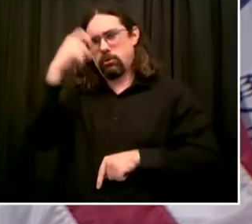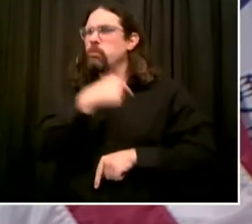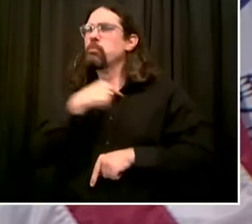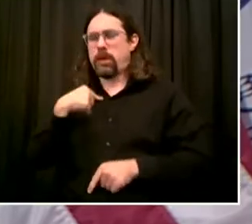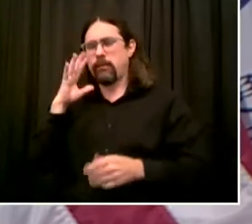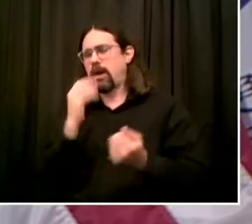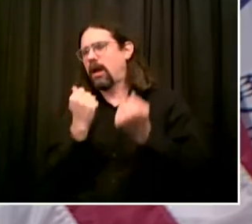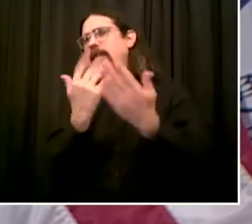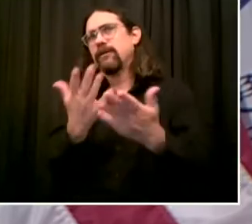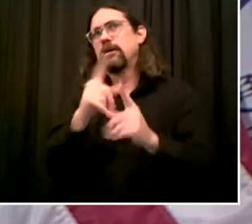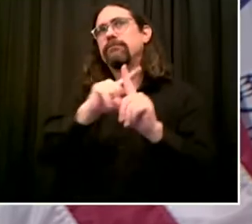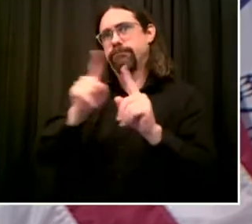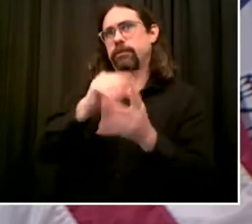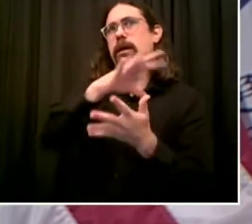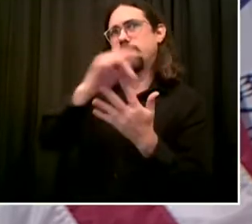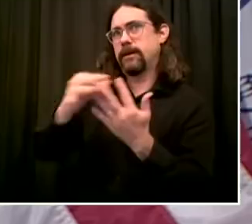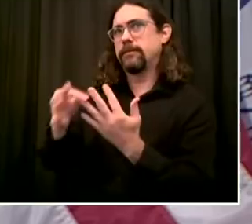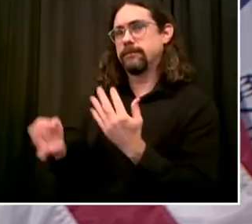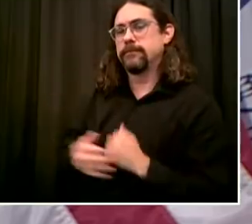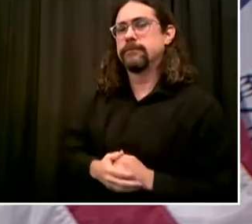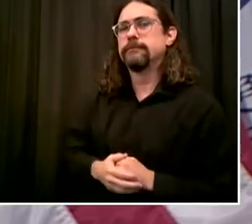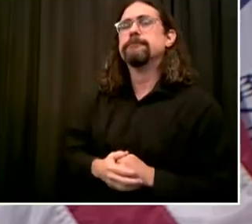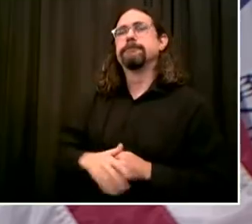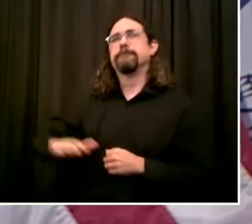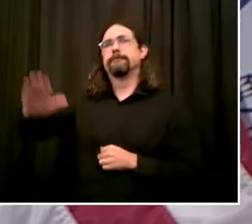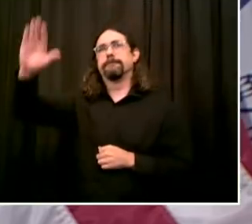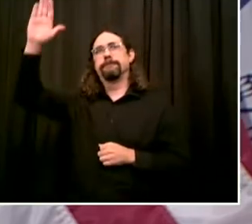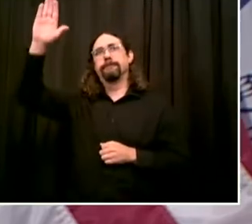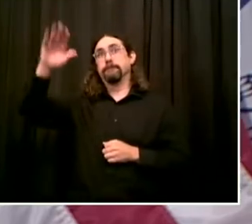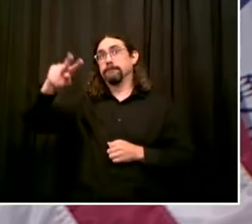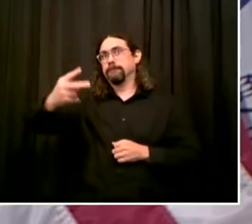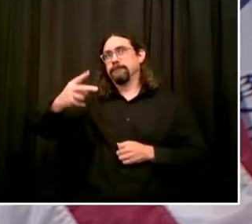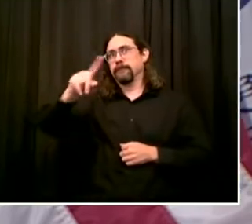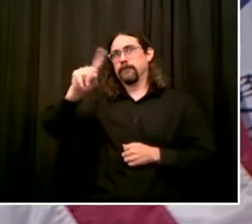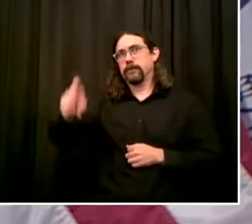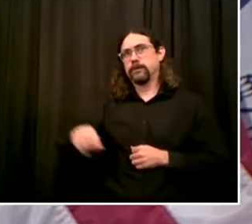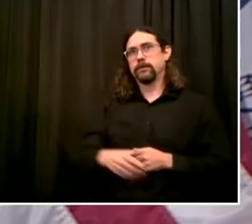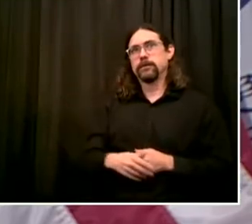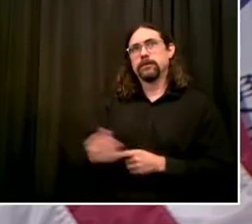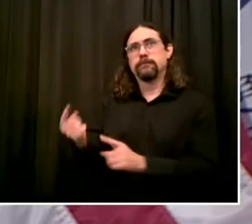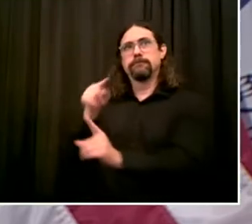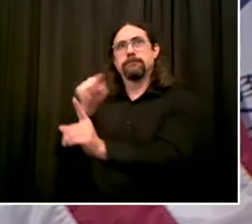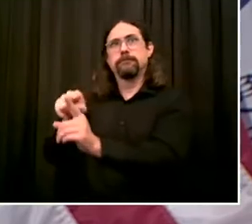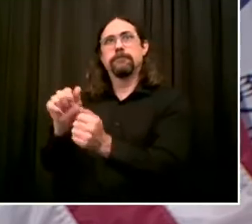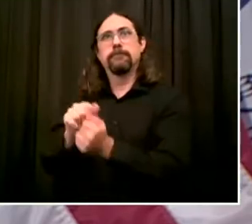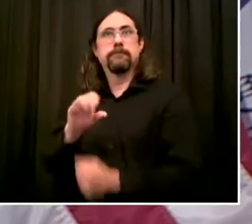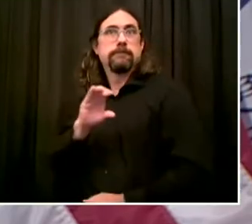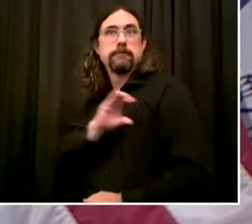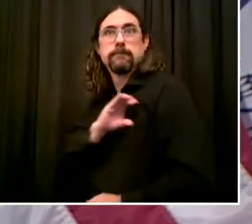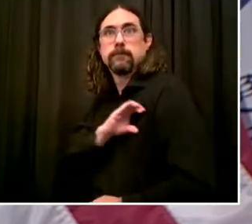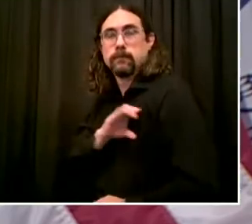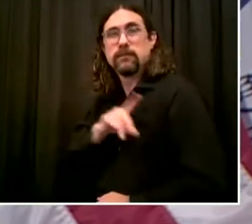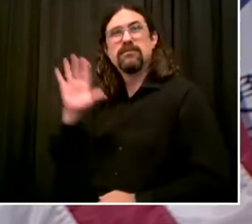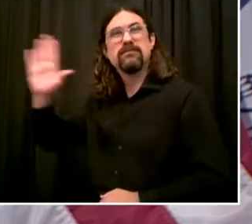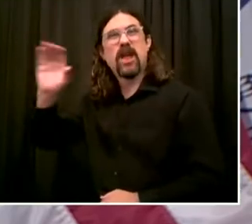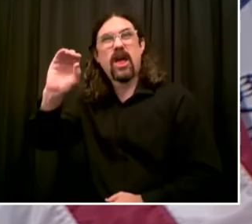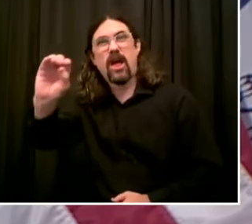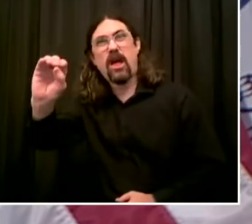WE HAVE THIS CUTS FROM THE NYPD. THEY HAVE SEVEN OR MILLION